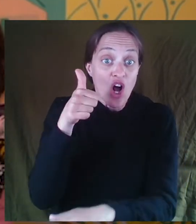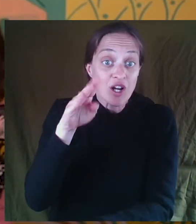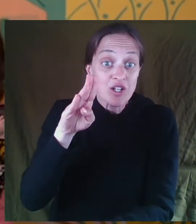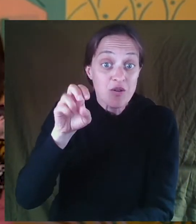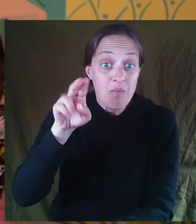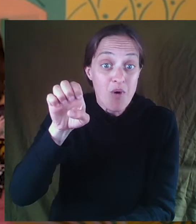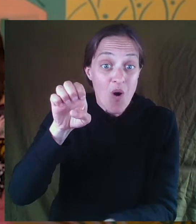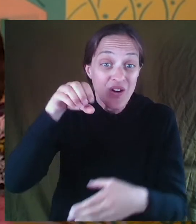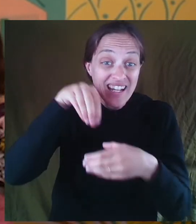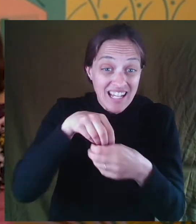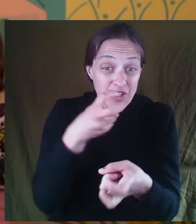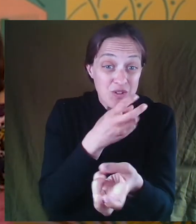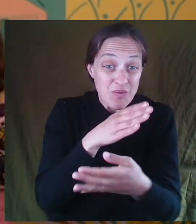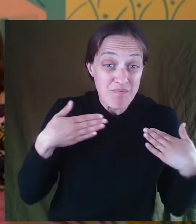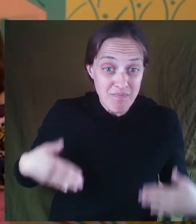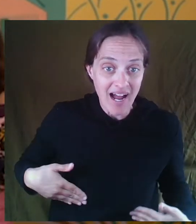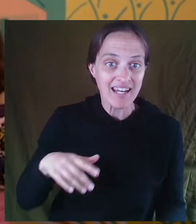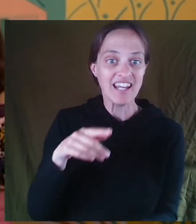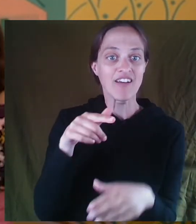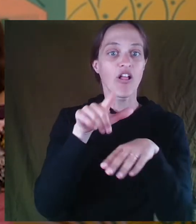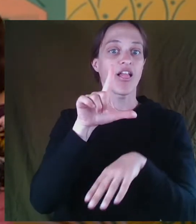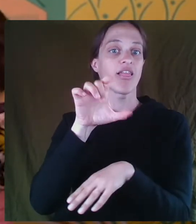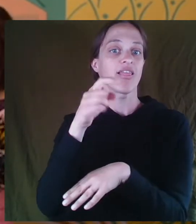Your smallest bone is behind your eardrum.